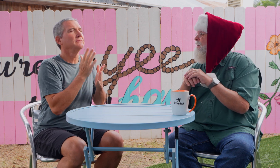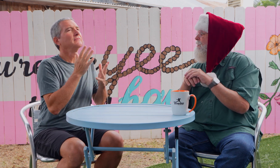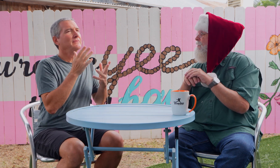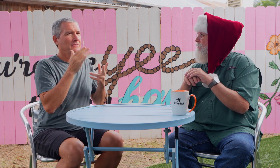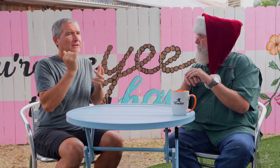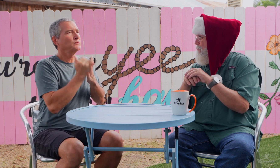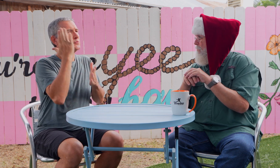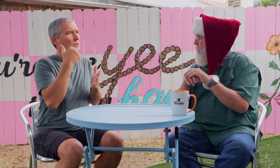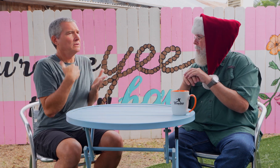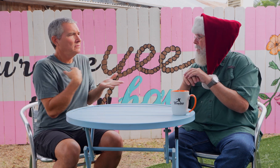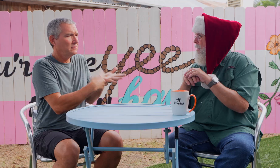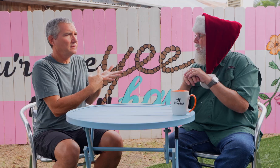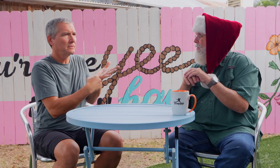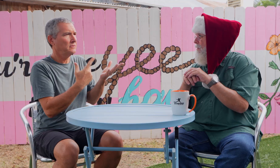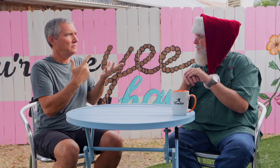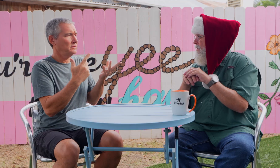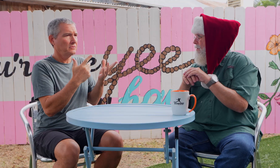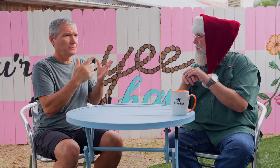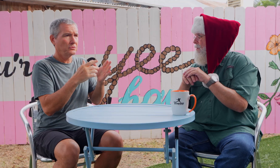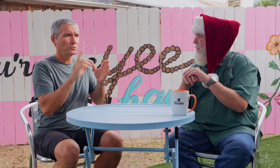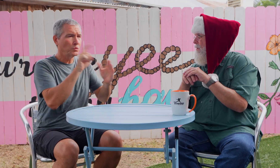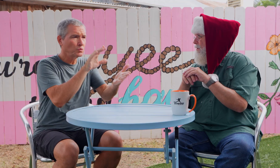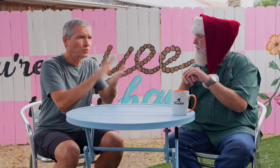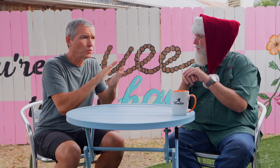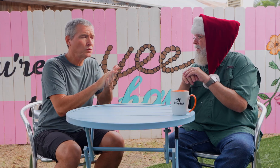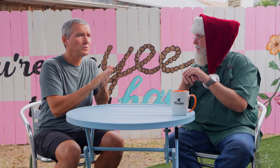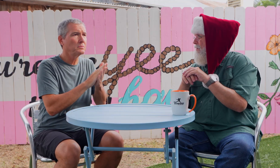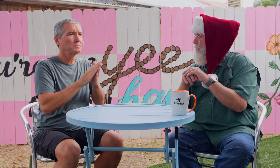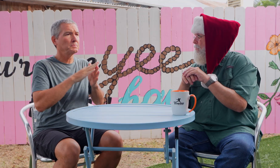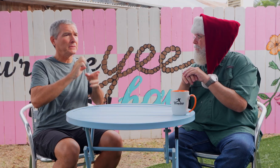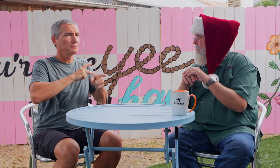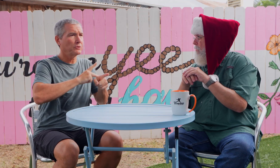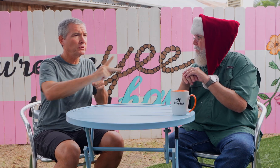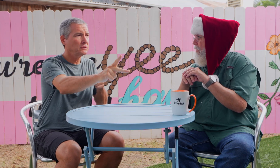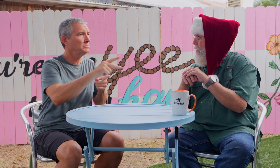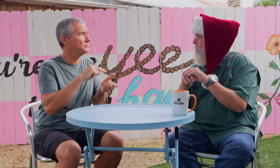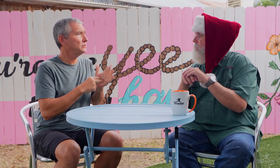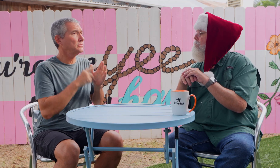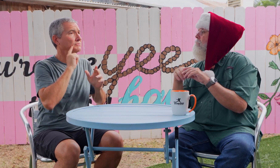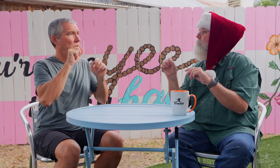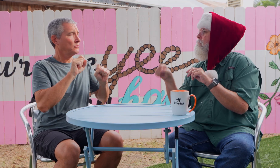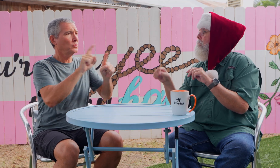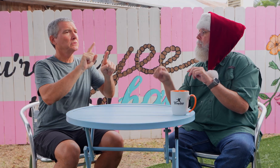this is why I'm bringing it up. You went to school, you worked to become a professional